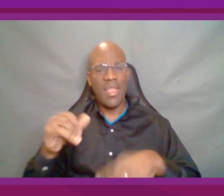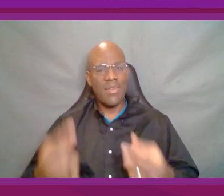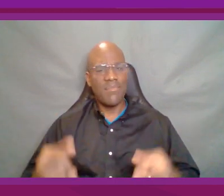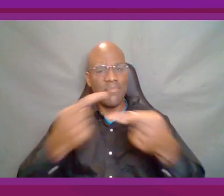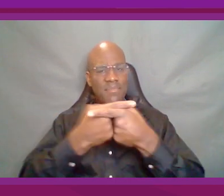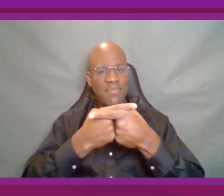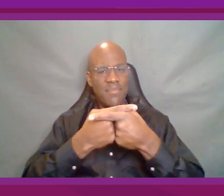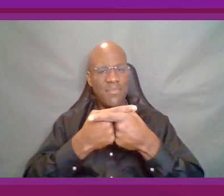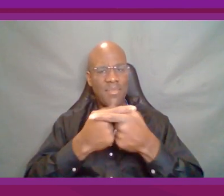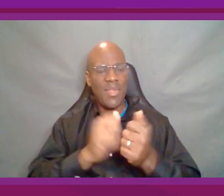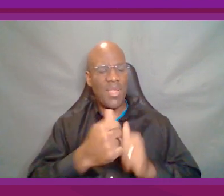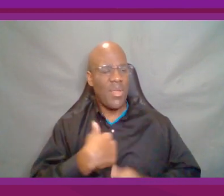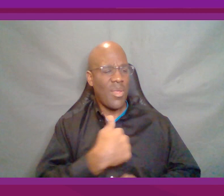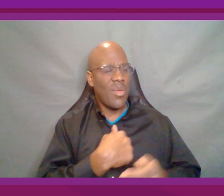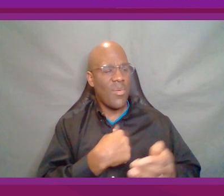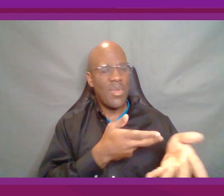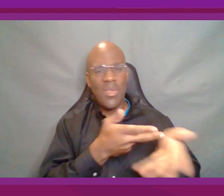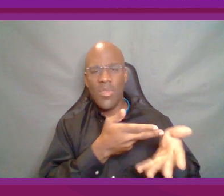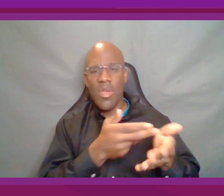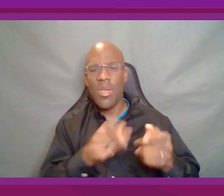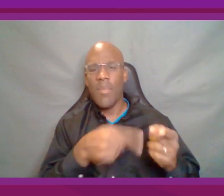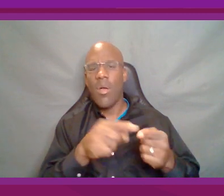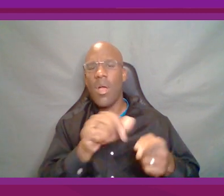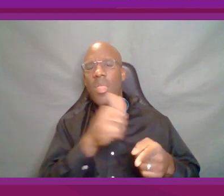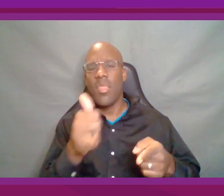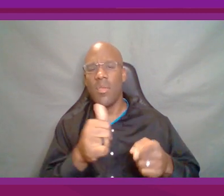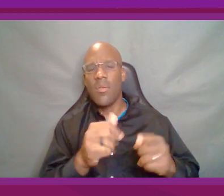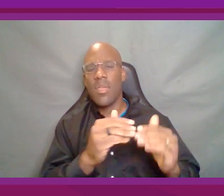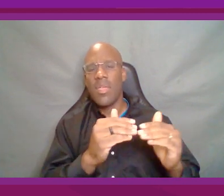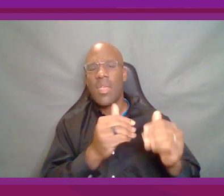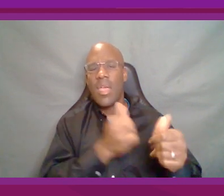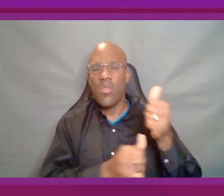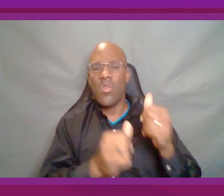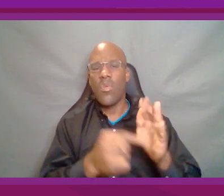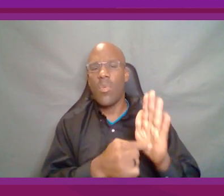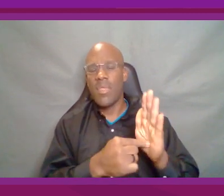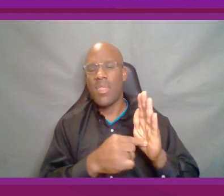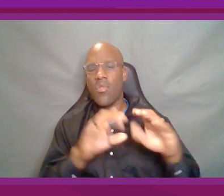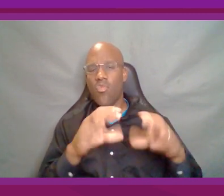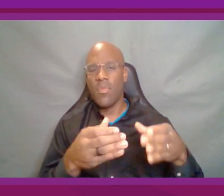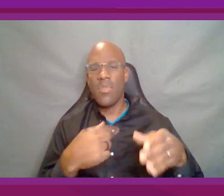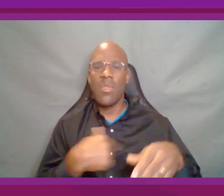we talk about other underrepresented groups. We say woman without having to emphasize all